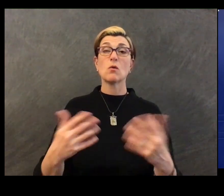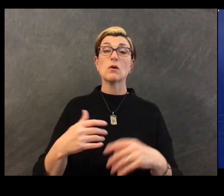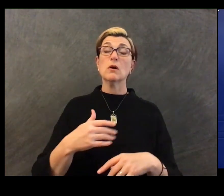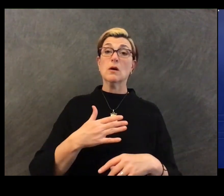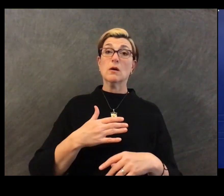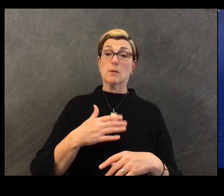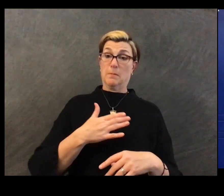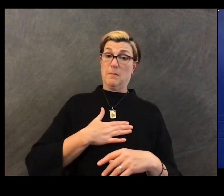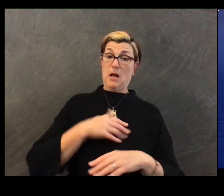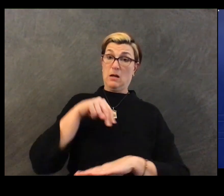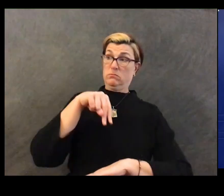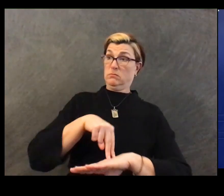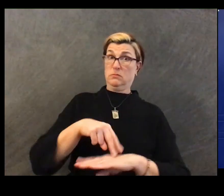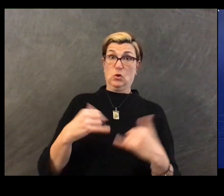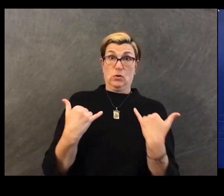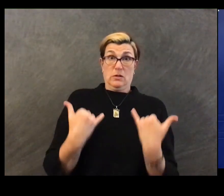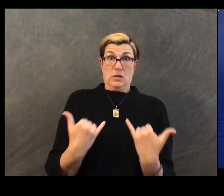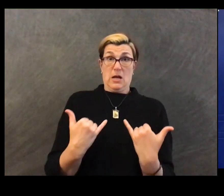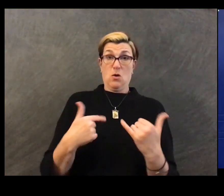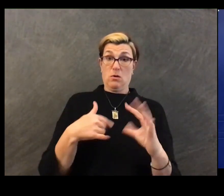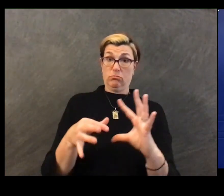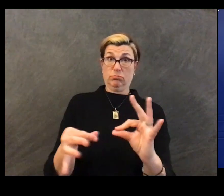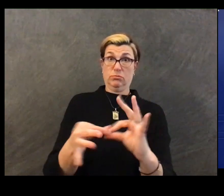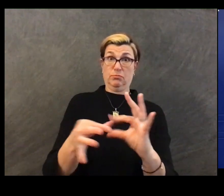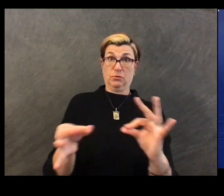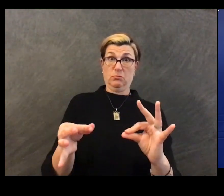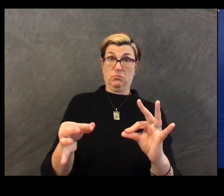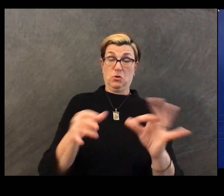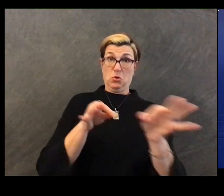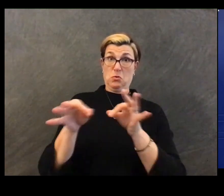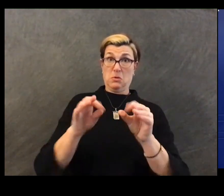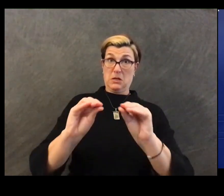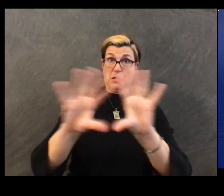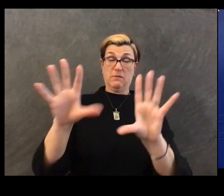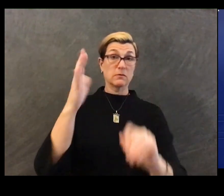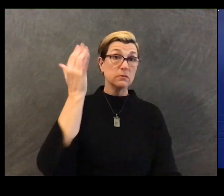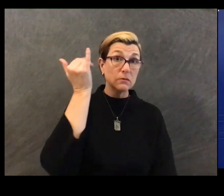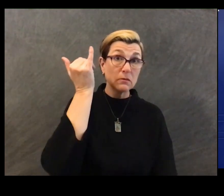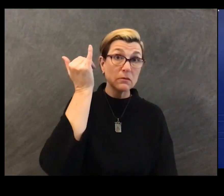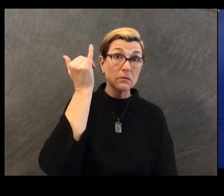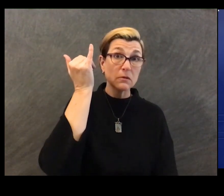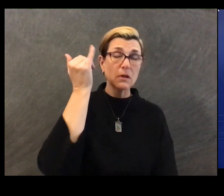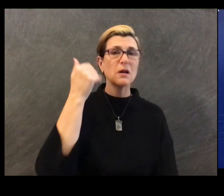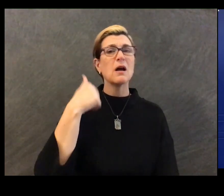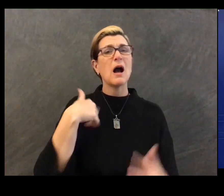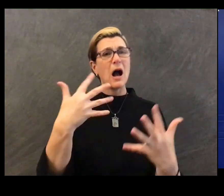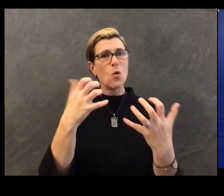wanted to stress them was to appeal to the American public to embrace the flu